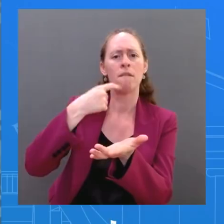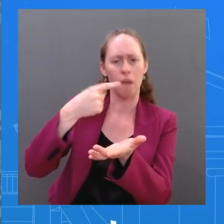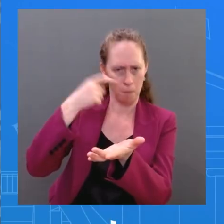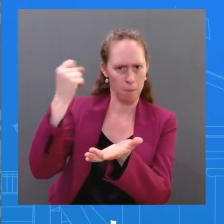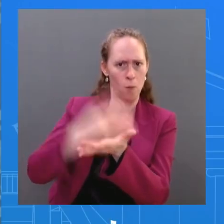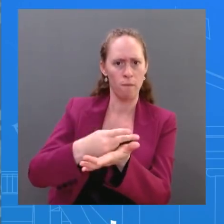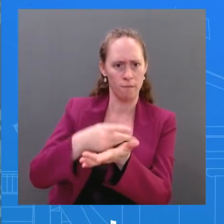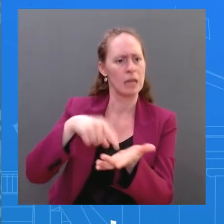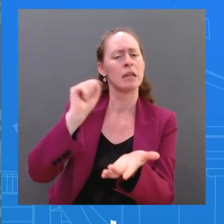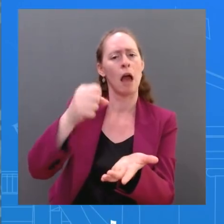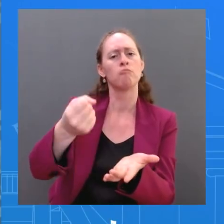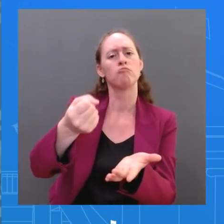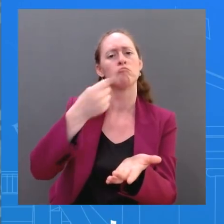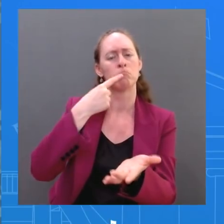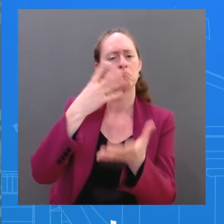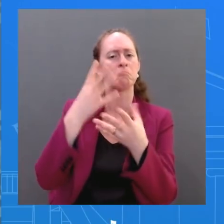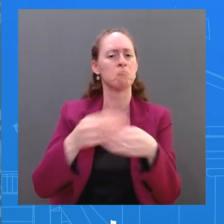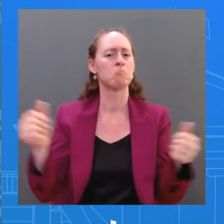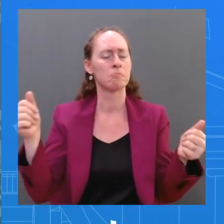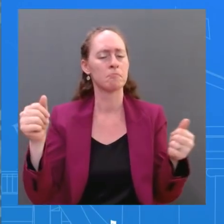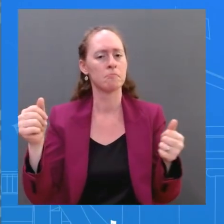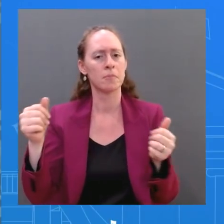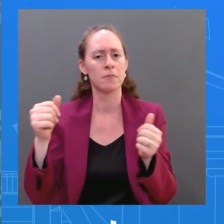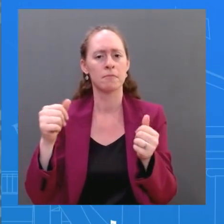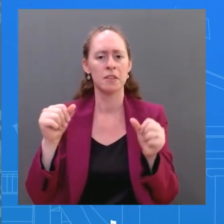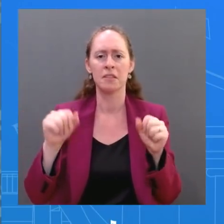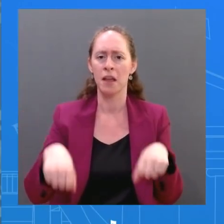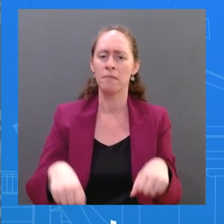medication, which is what majority of women use